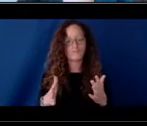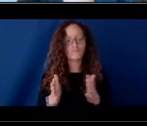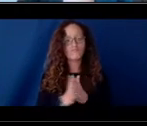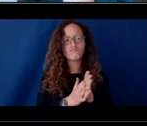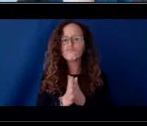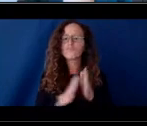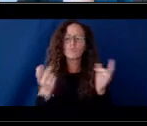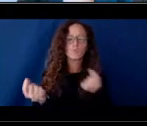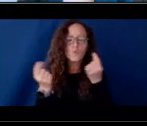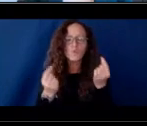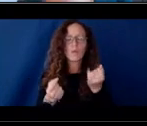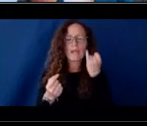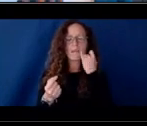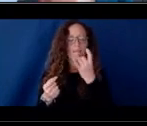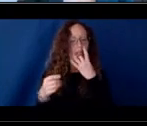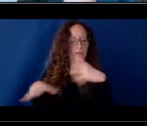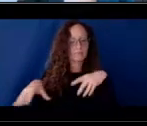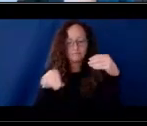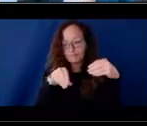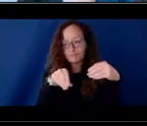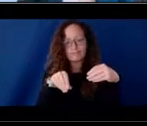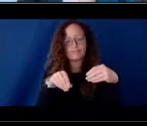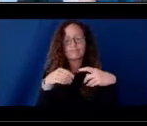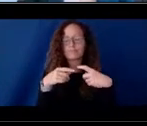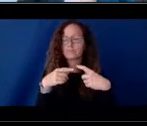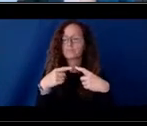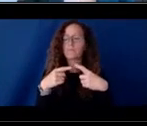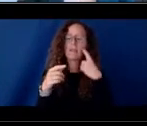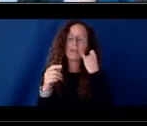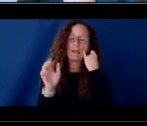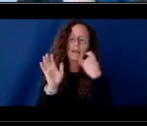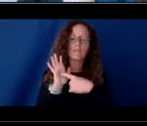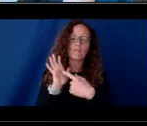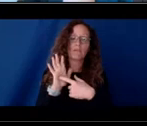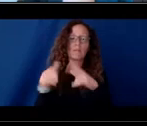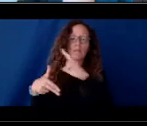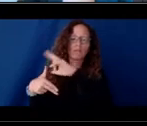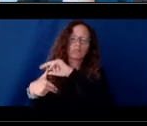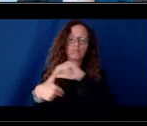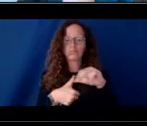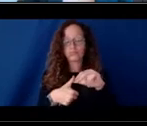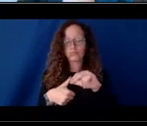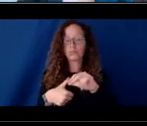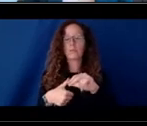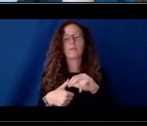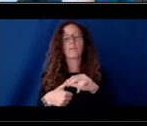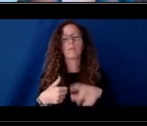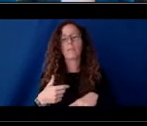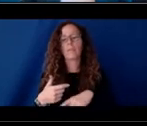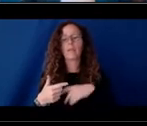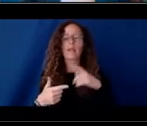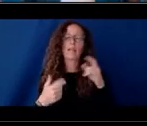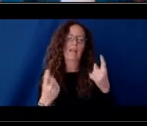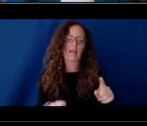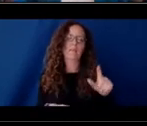power outages from, for example, a land following hurricane such as Hurricane Laura in 2020. The